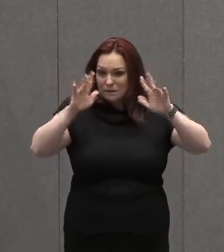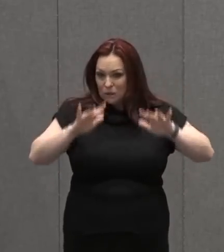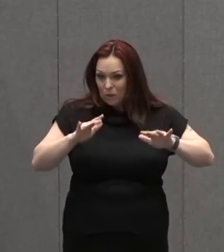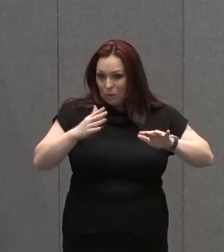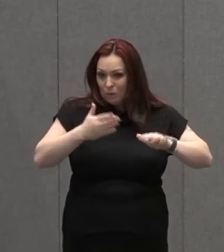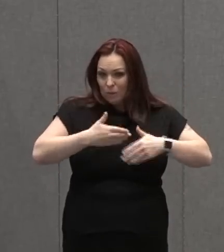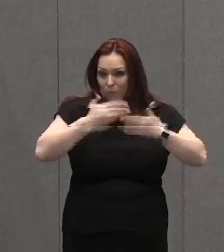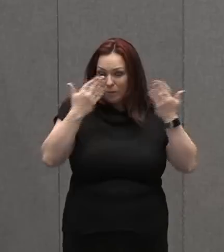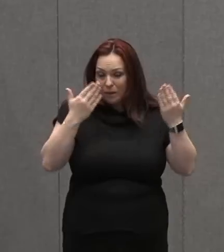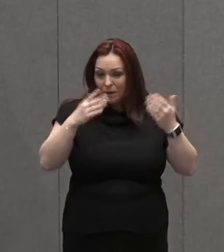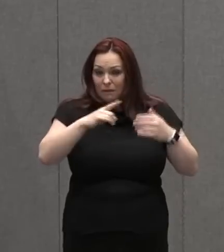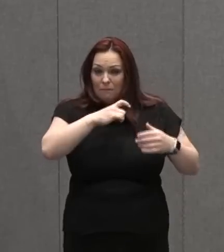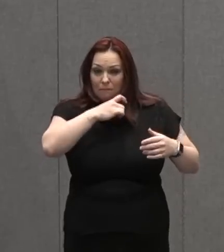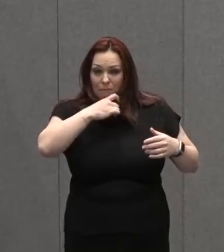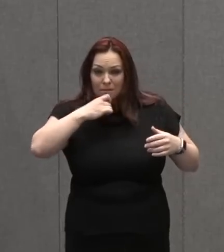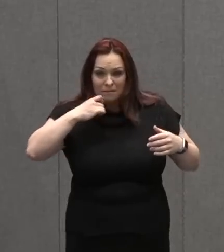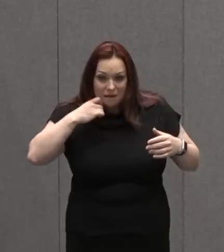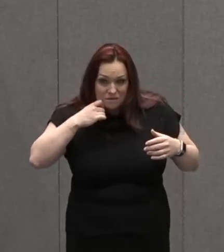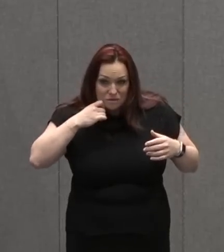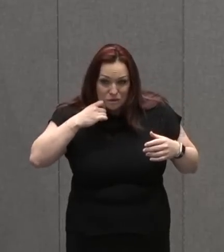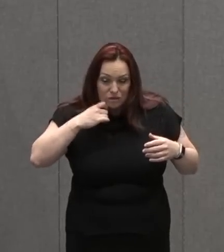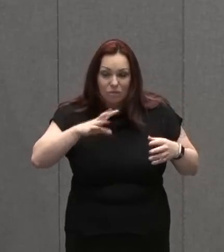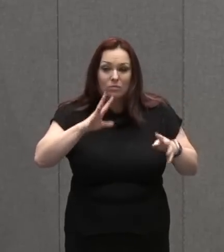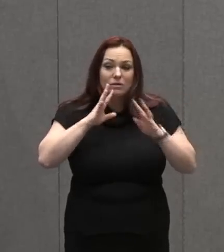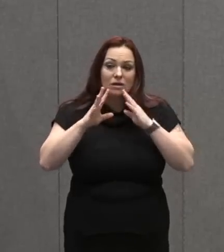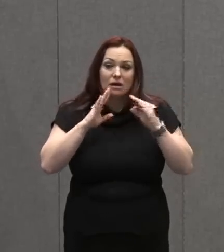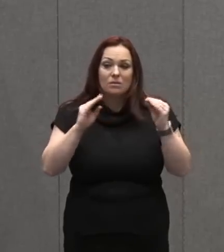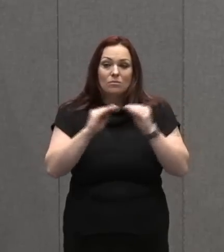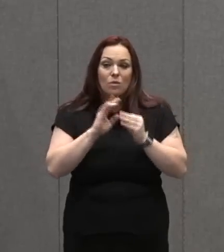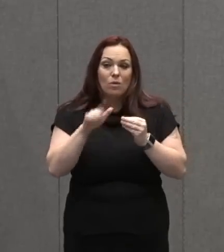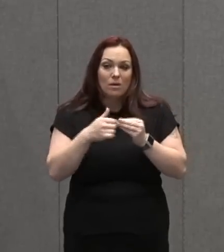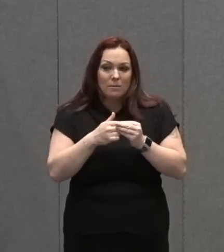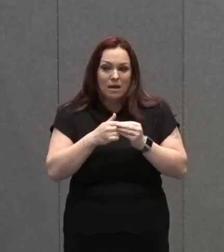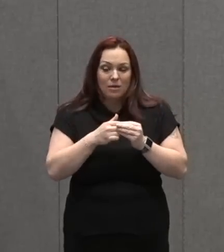like a desert, then we're talking more about a climate.